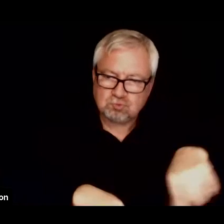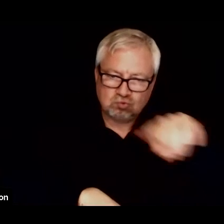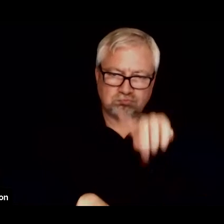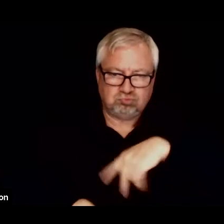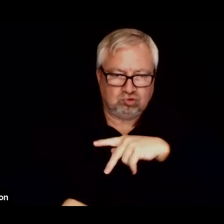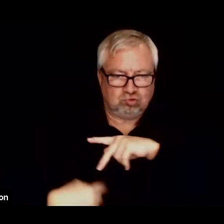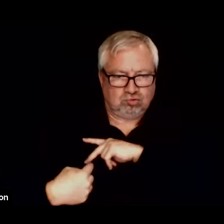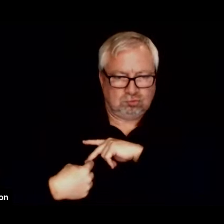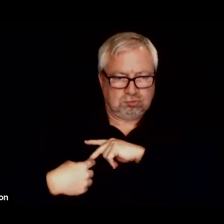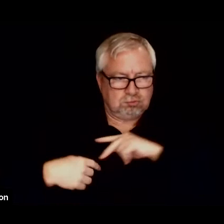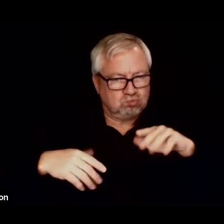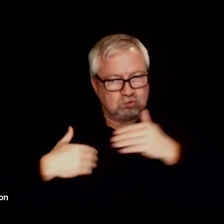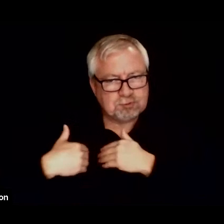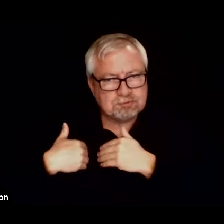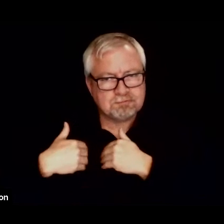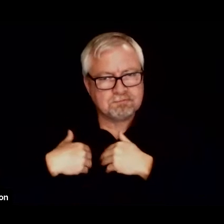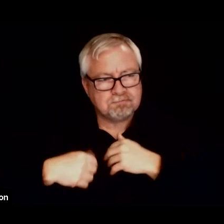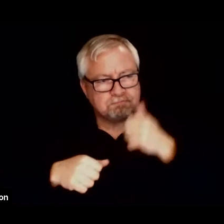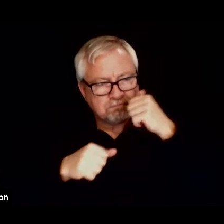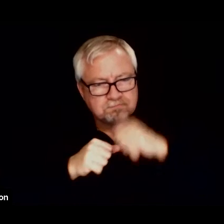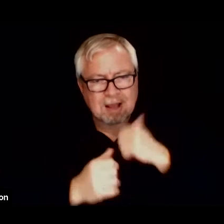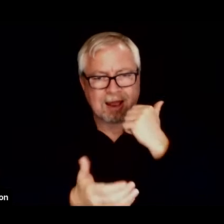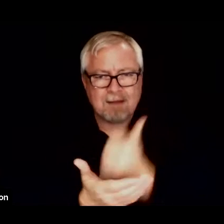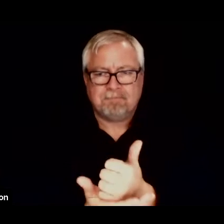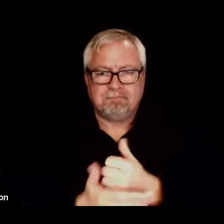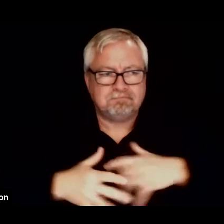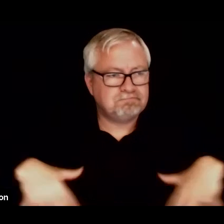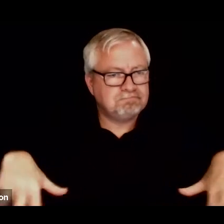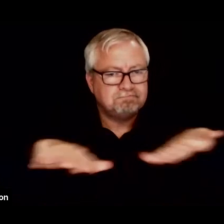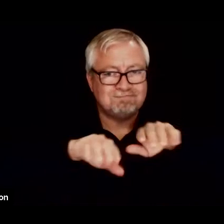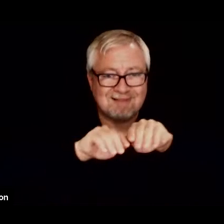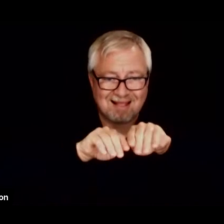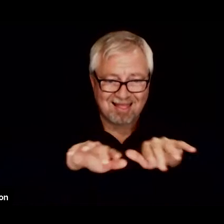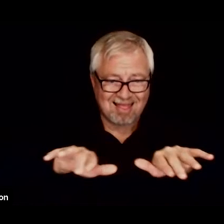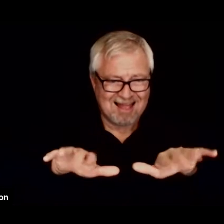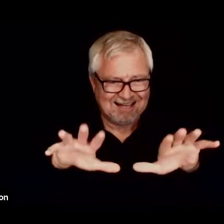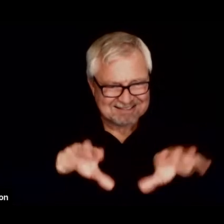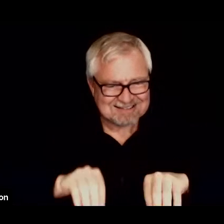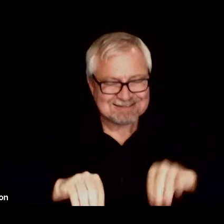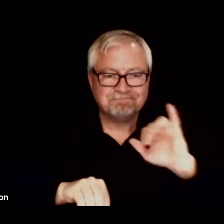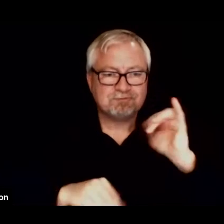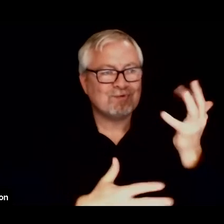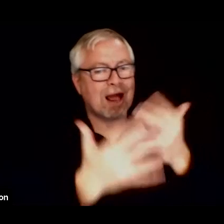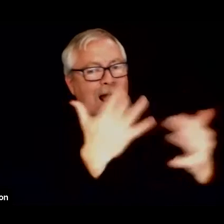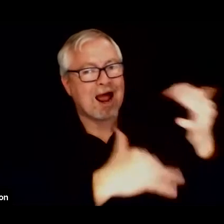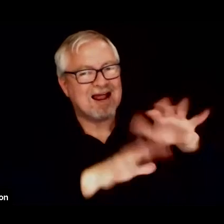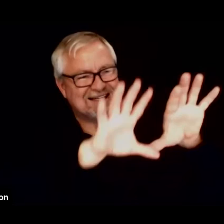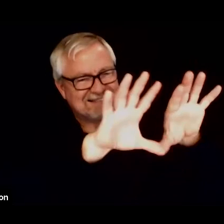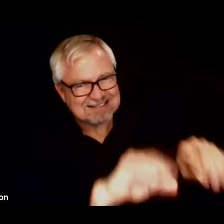and help that virus to be as effective as fast as possible to literally getting us to the other side